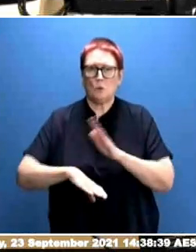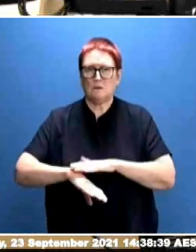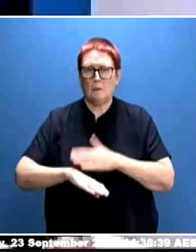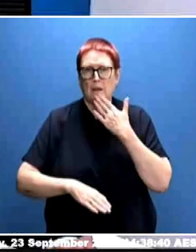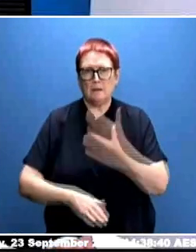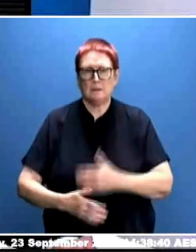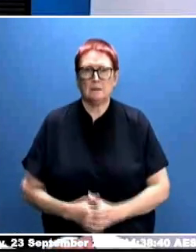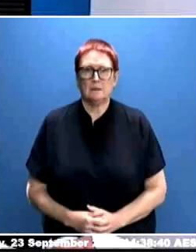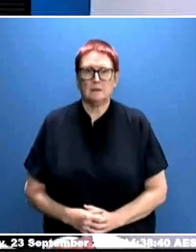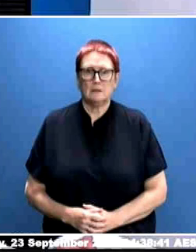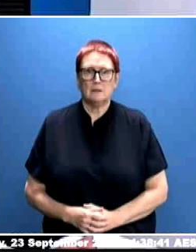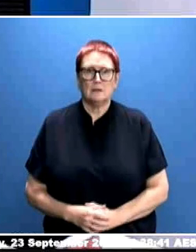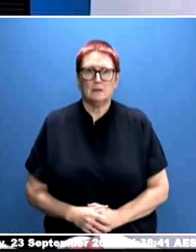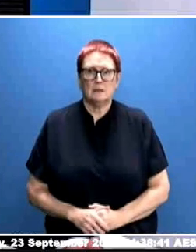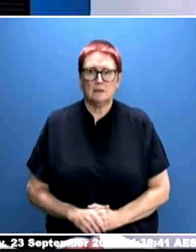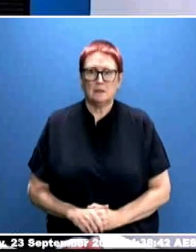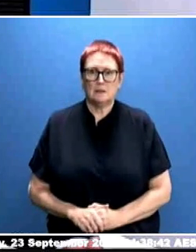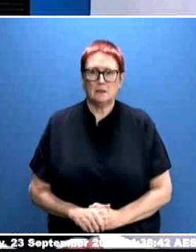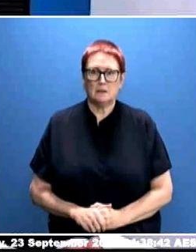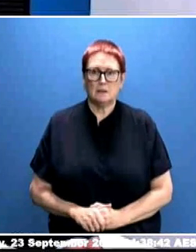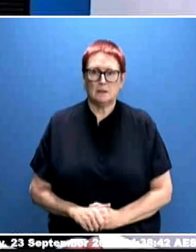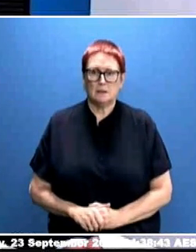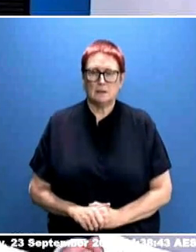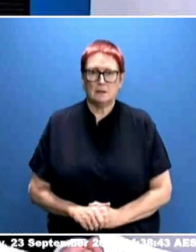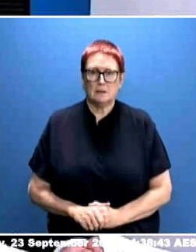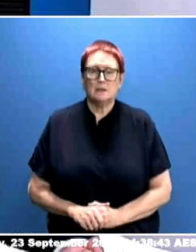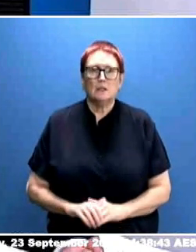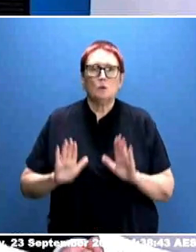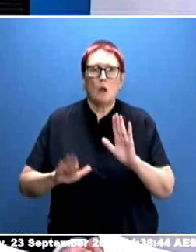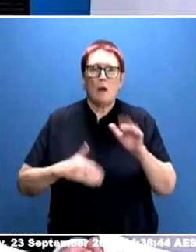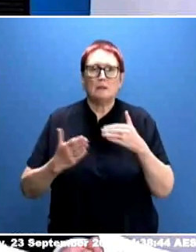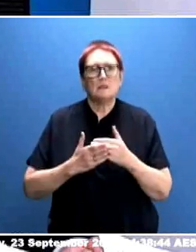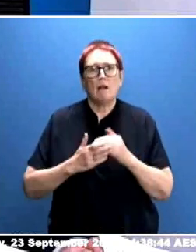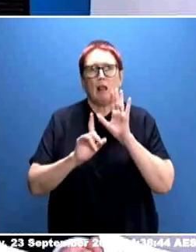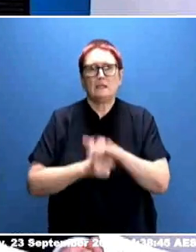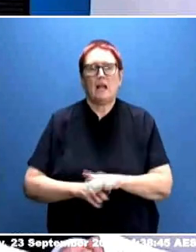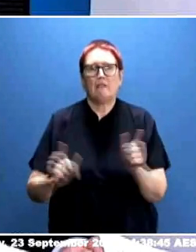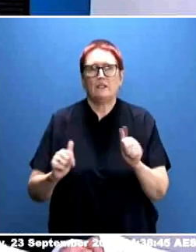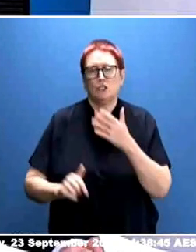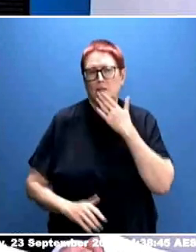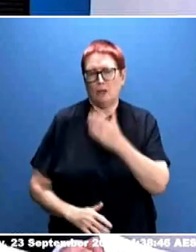Yes, we can have a short break until the attack is finished and then we'll resume.